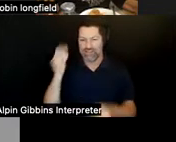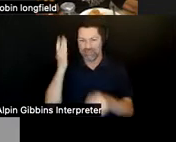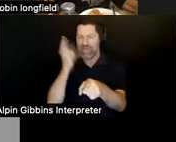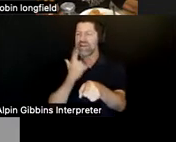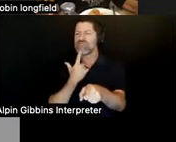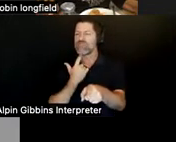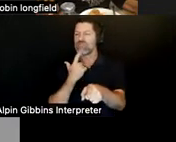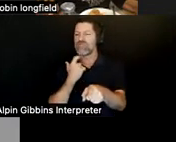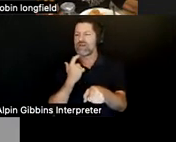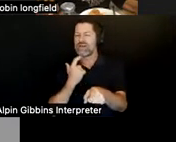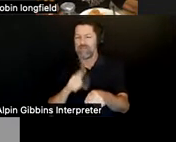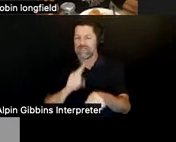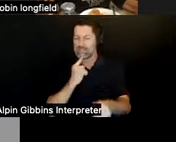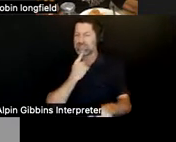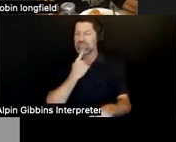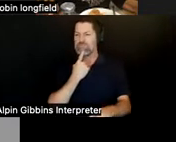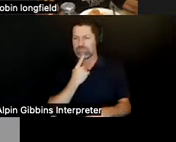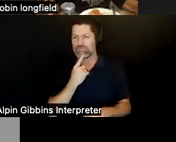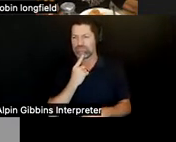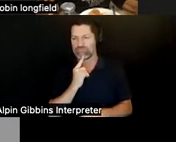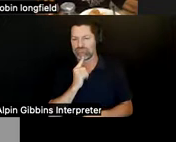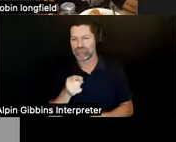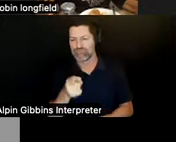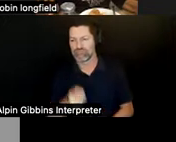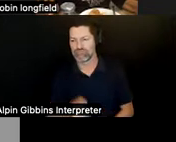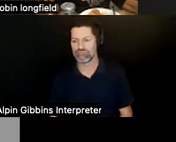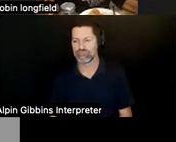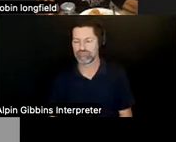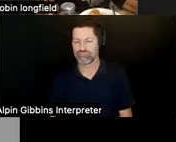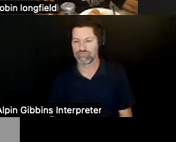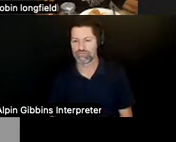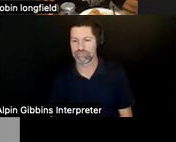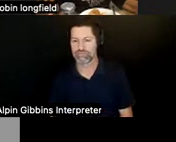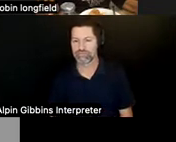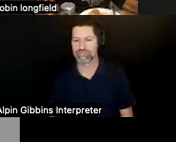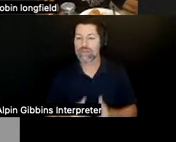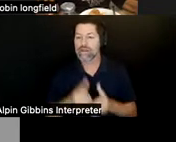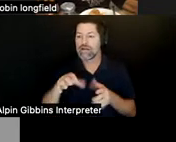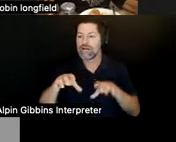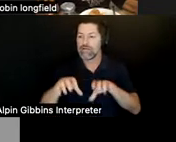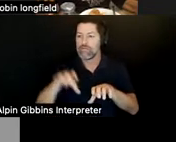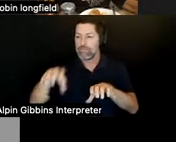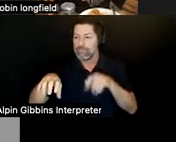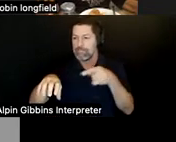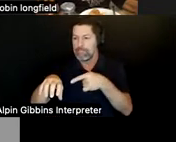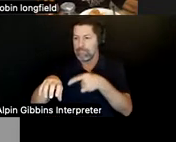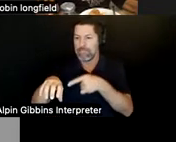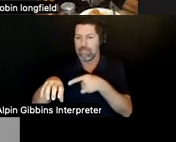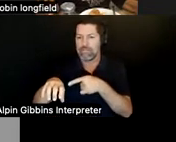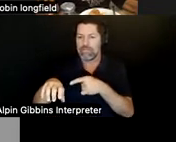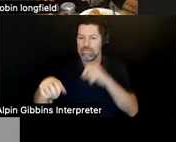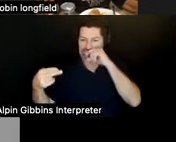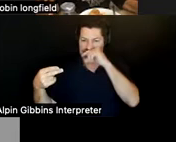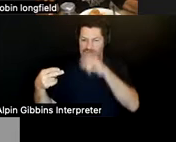bitter in this little bull here. 19:18:48 This is called harasset, that's the